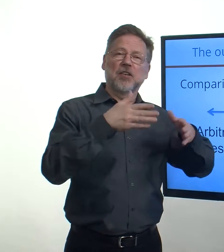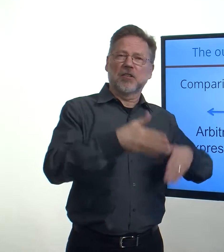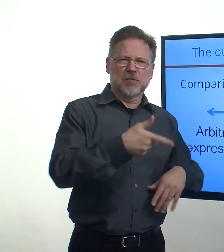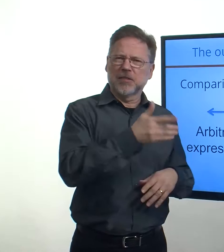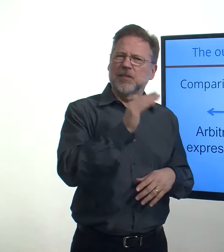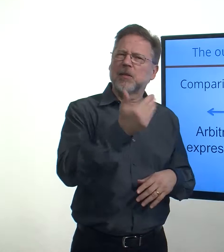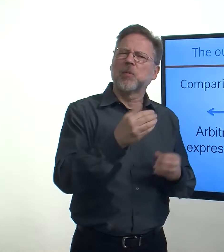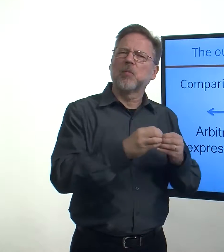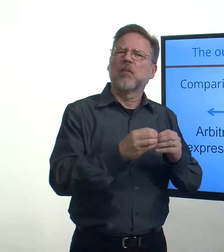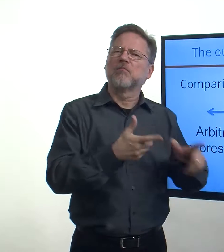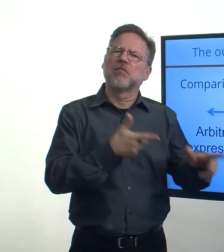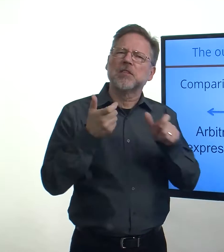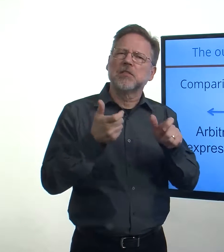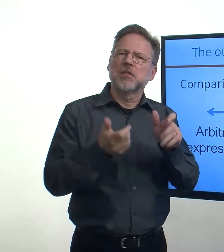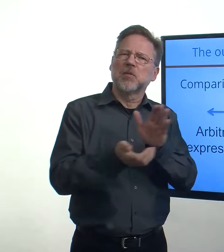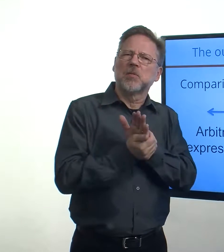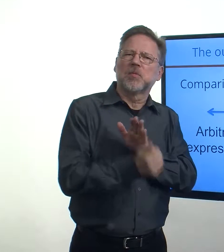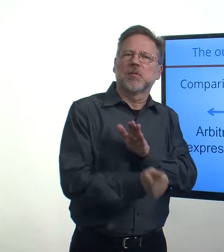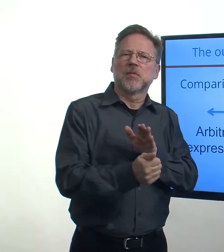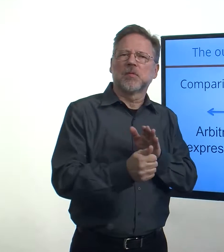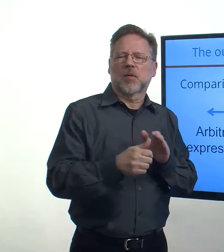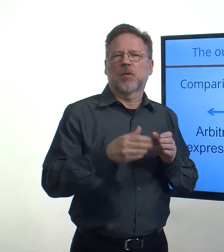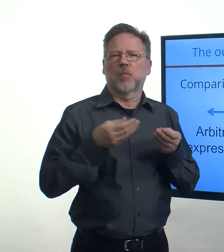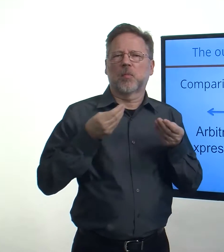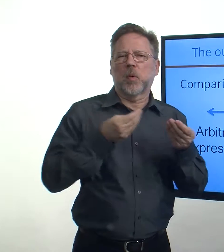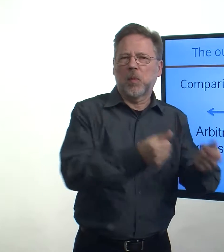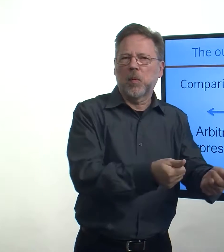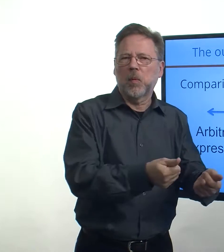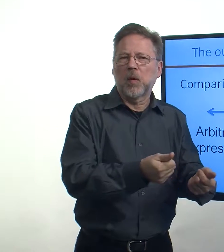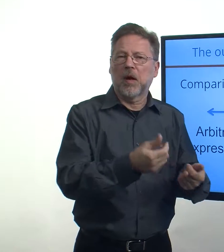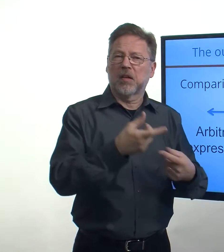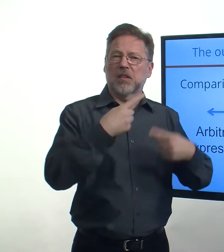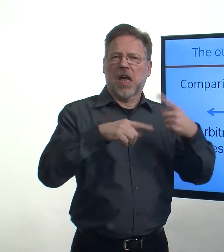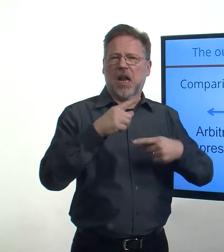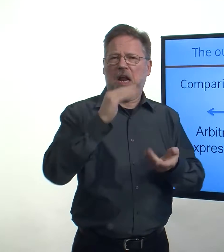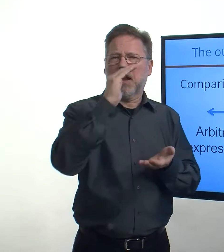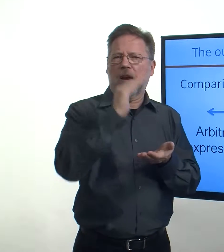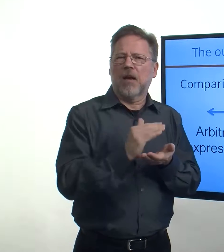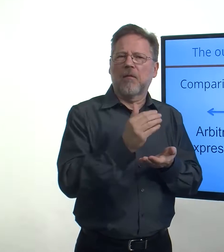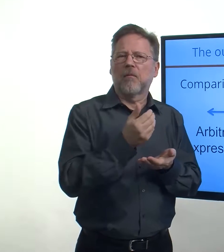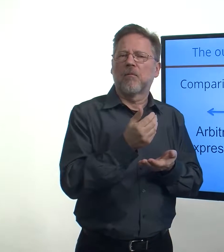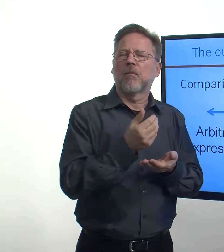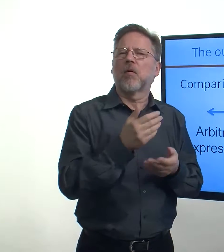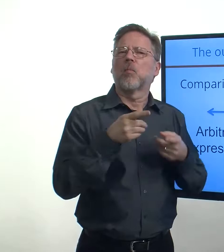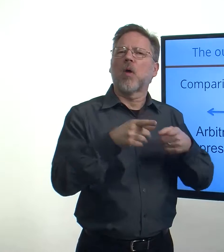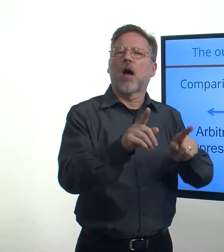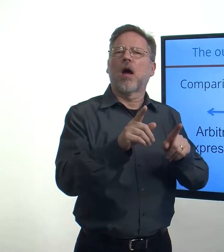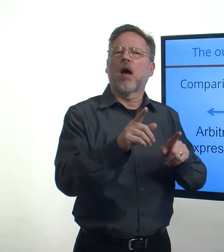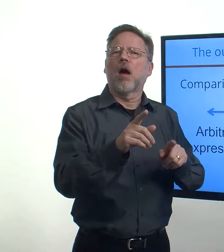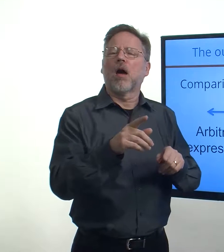The signers seem faster, more skilled, and more efficient, using less signs, while the